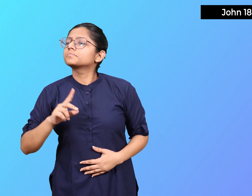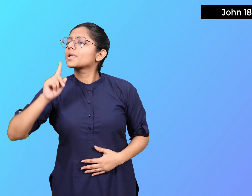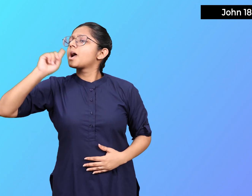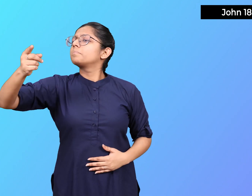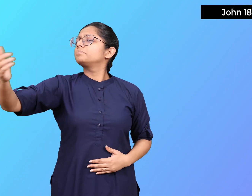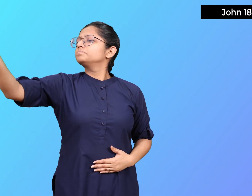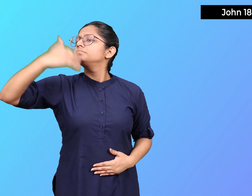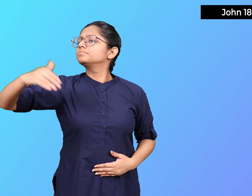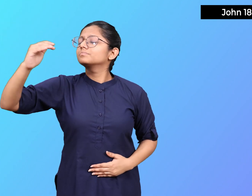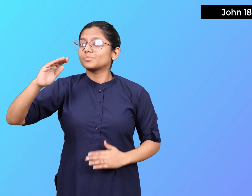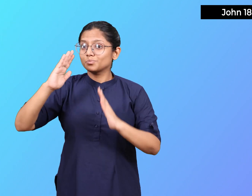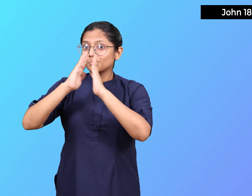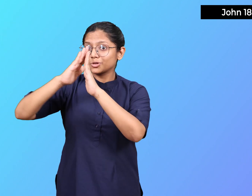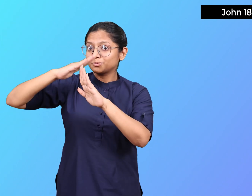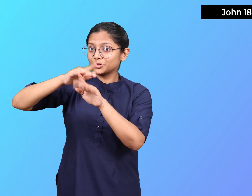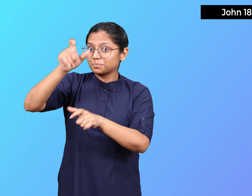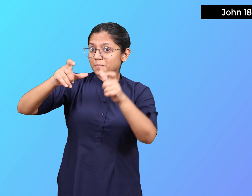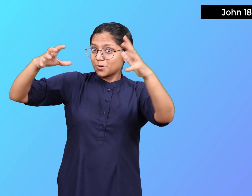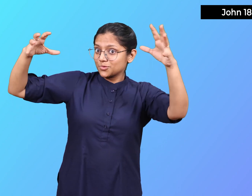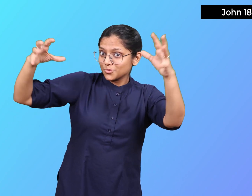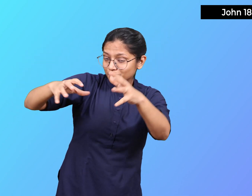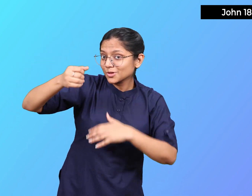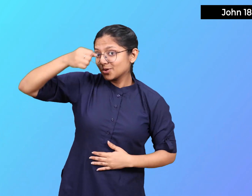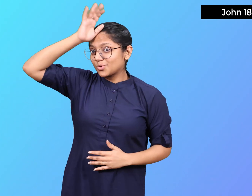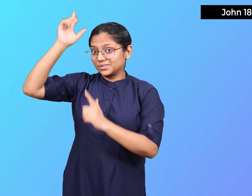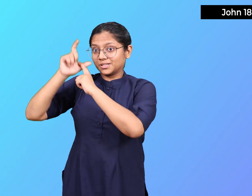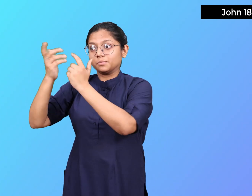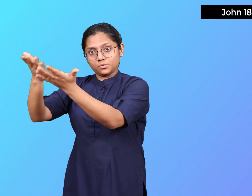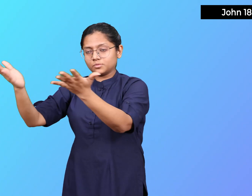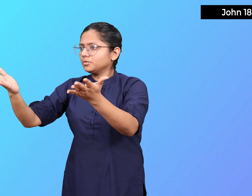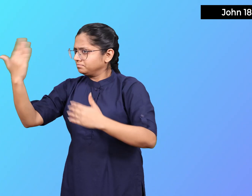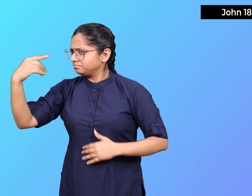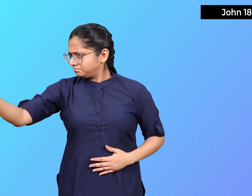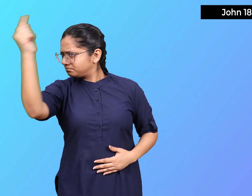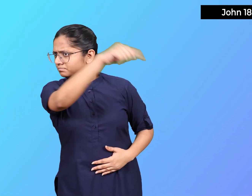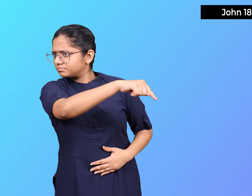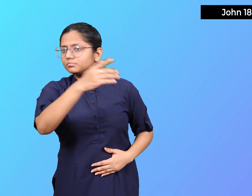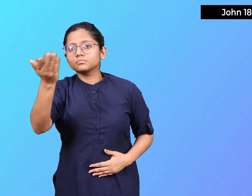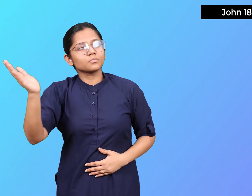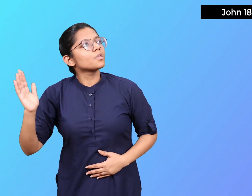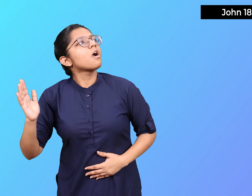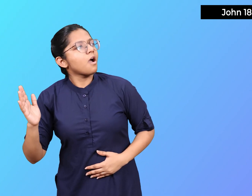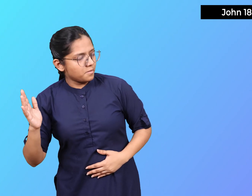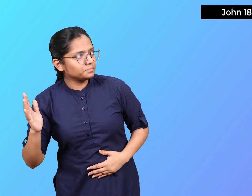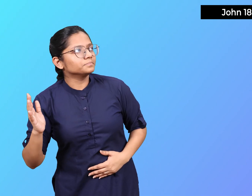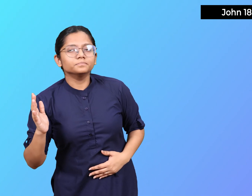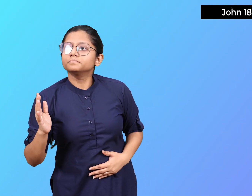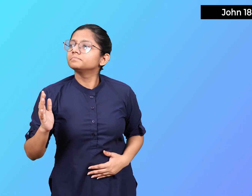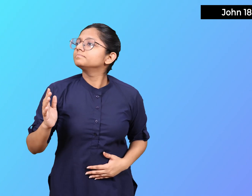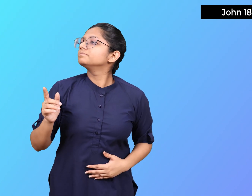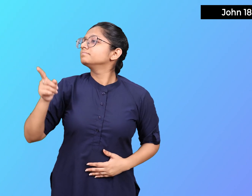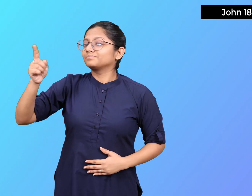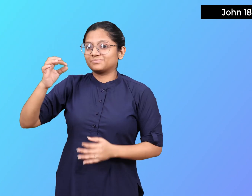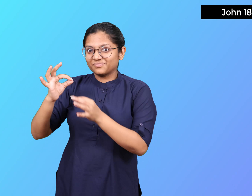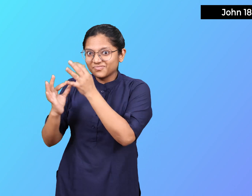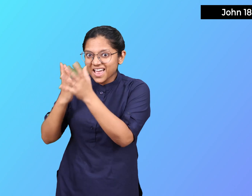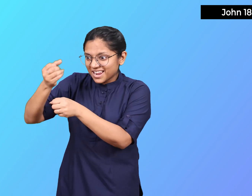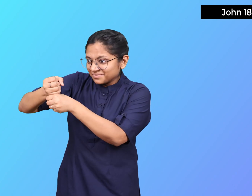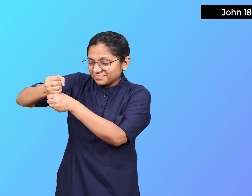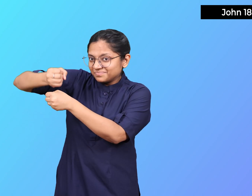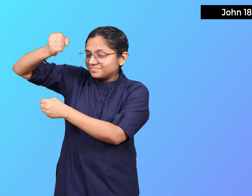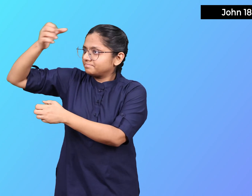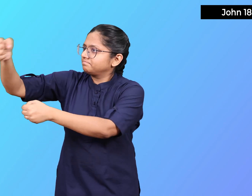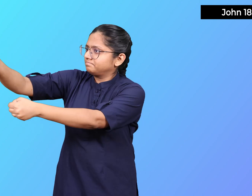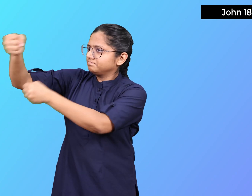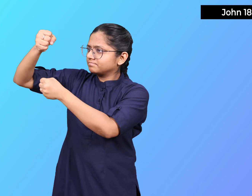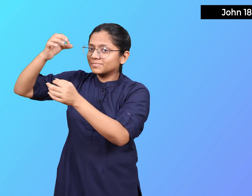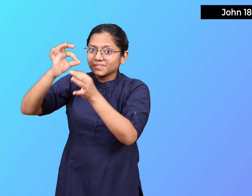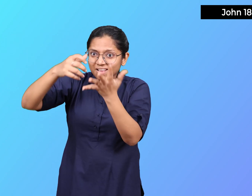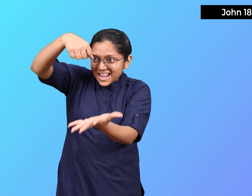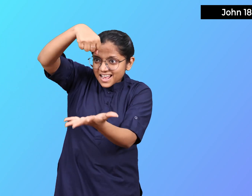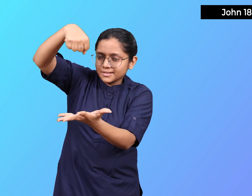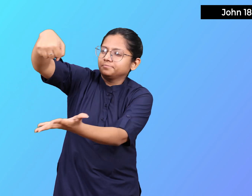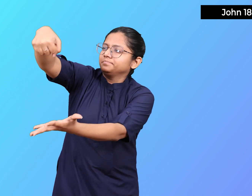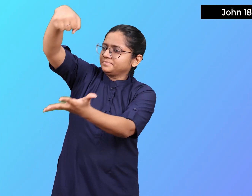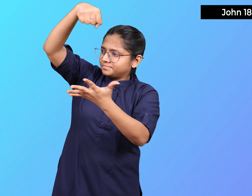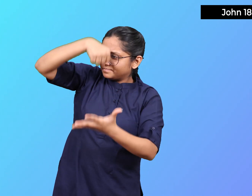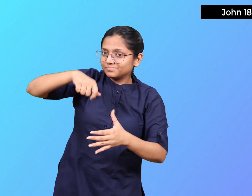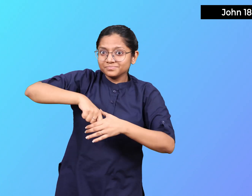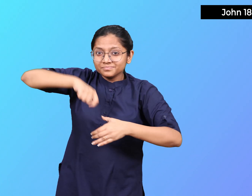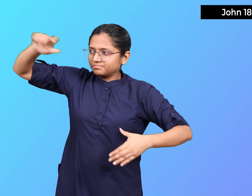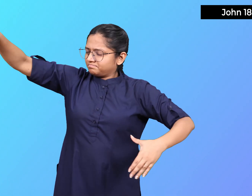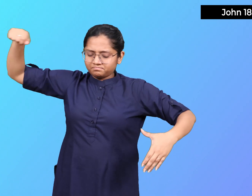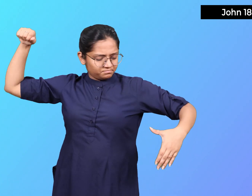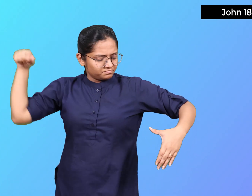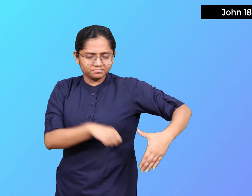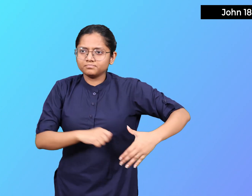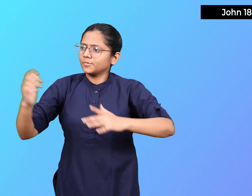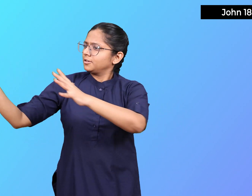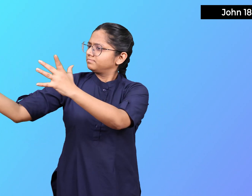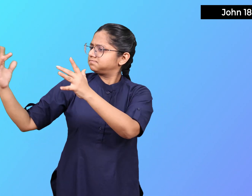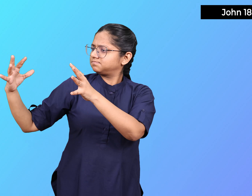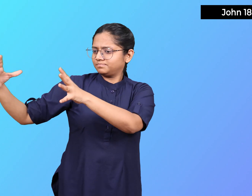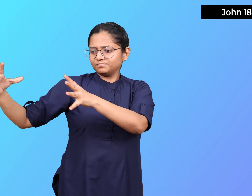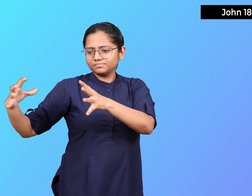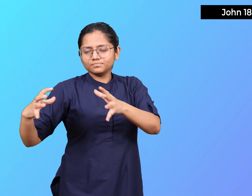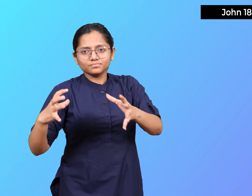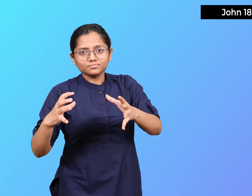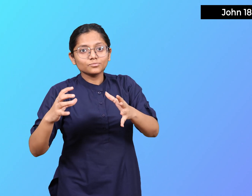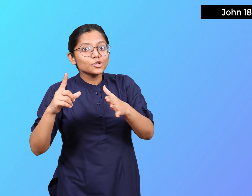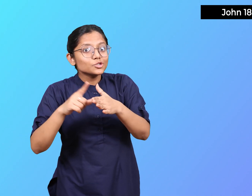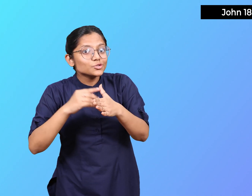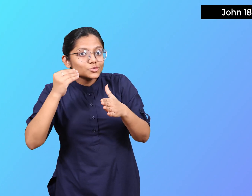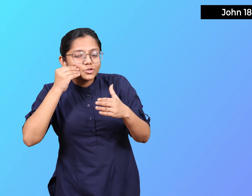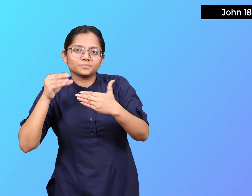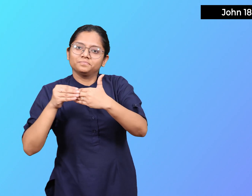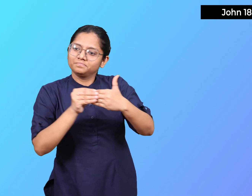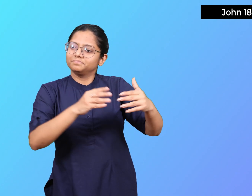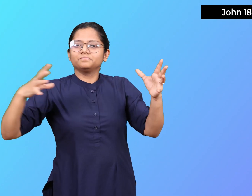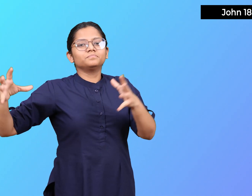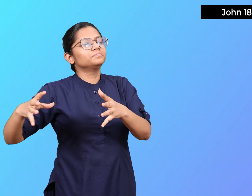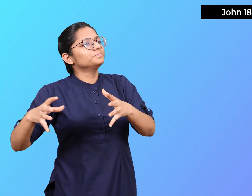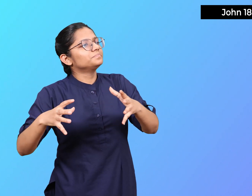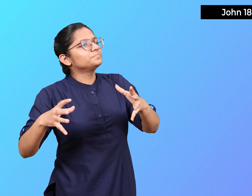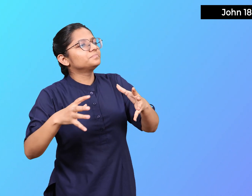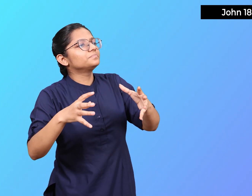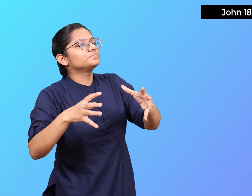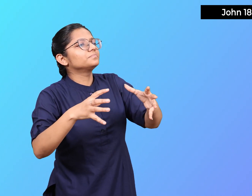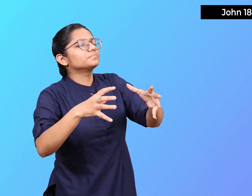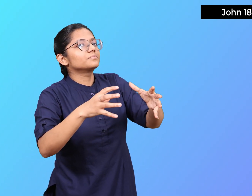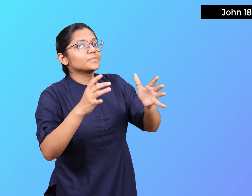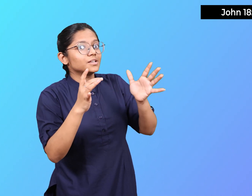The soldiers and Temple police were carrying torches, lanterns and weapons.